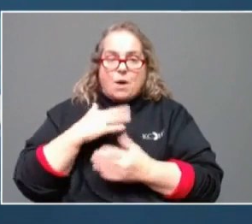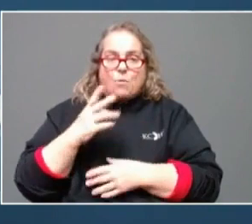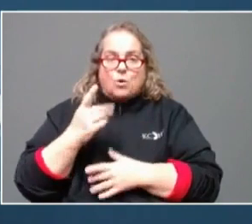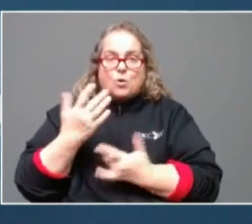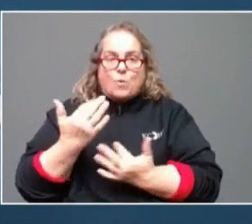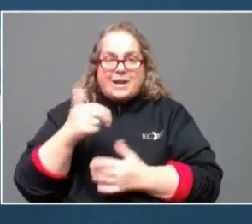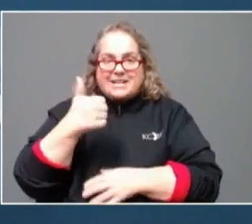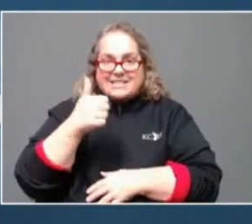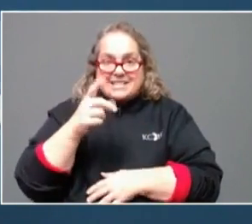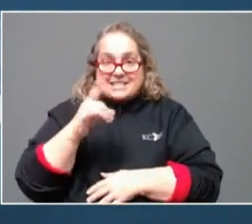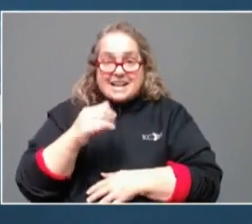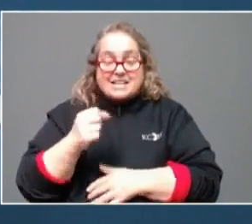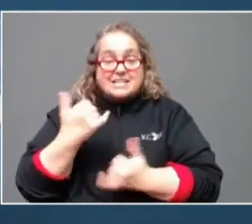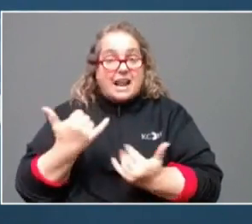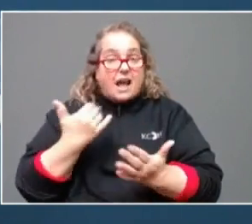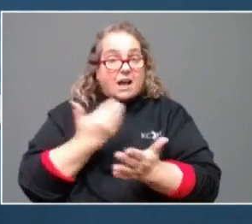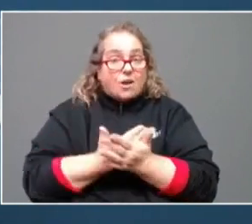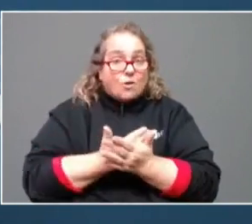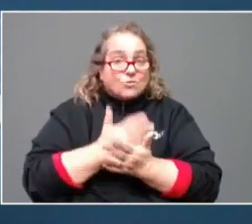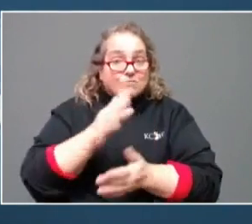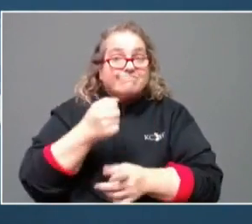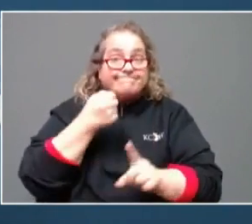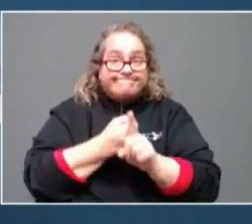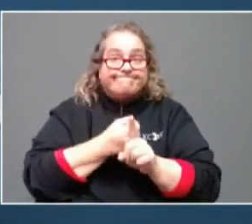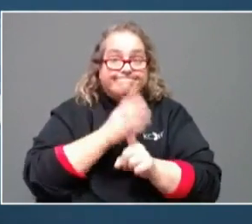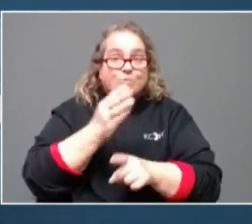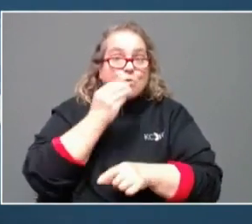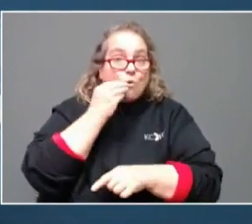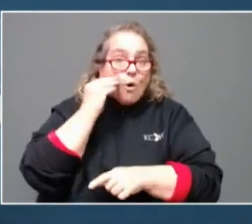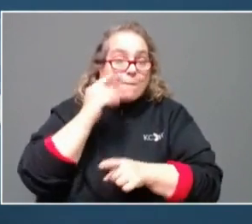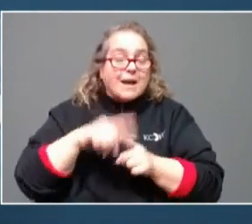home as parents are you And the first lady leaning towards having will